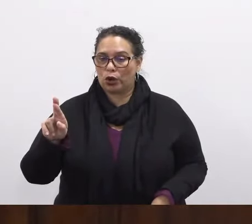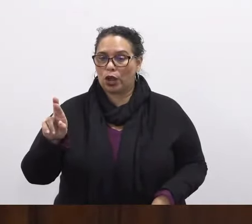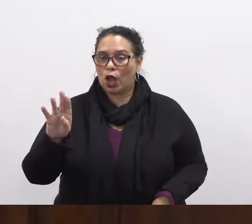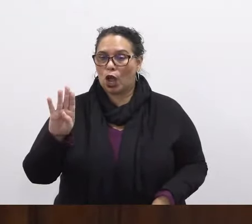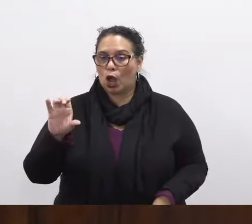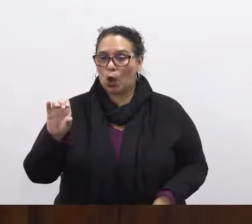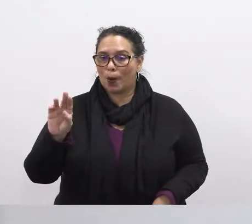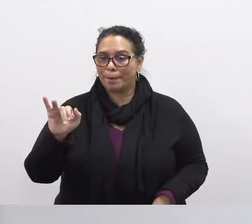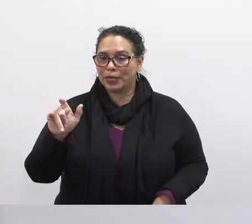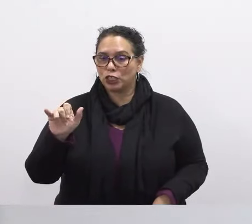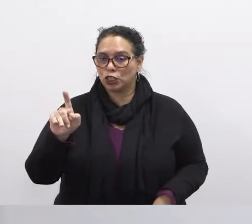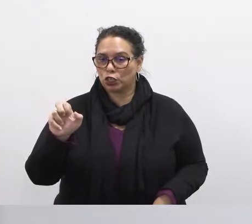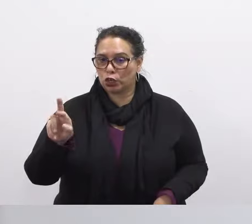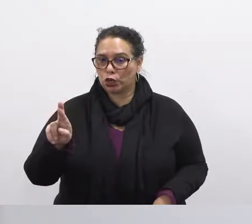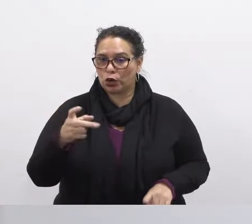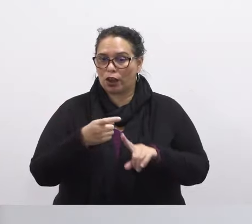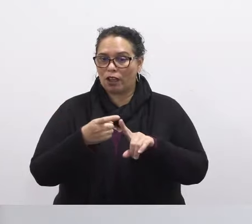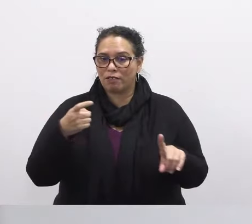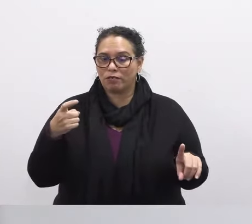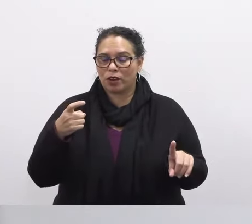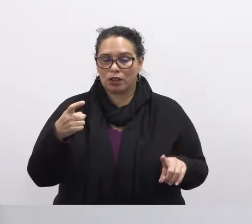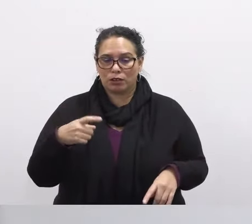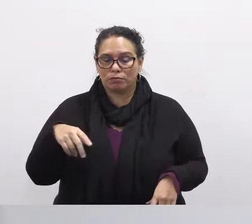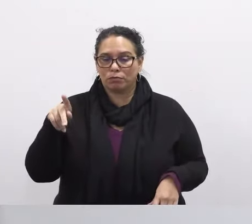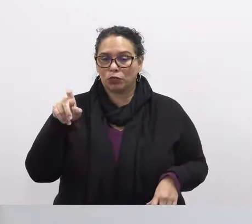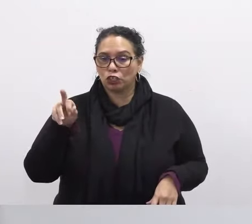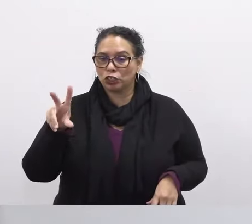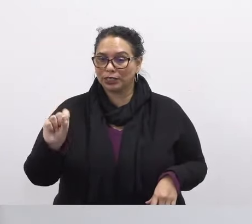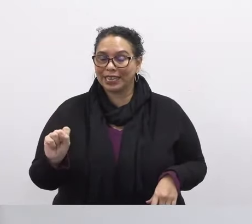Welcome Sheryl, thank you for joining us tonight.